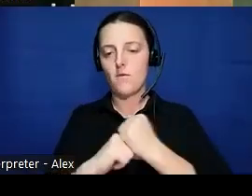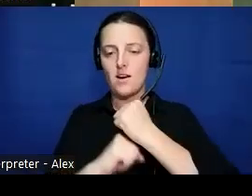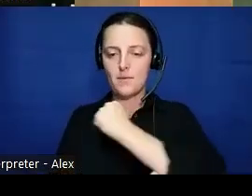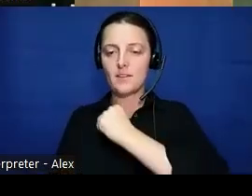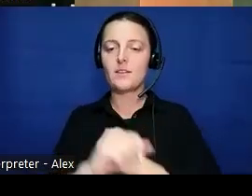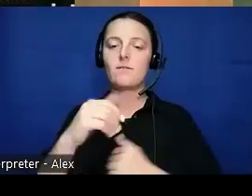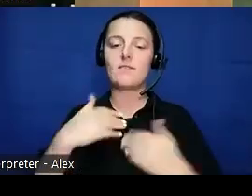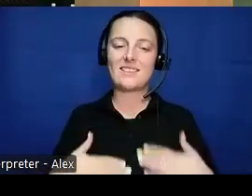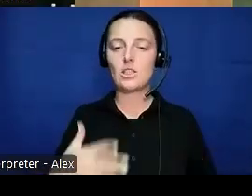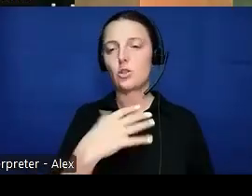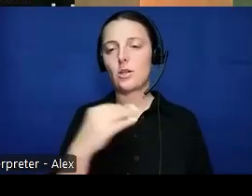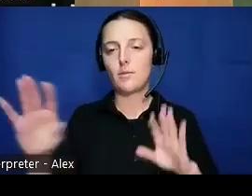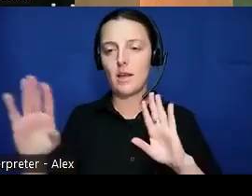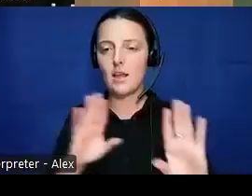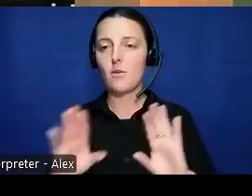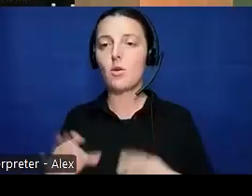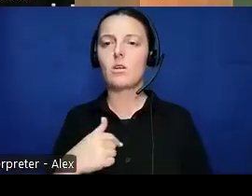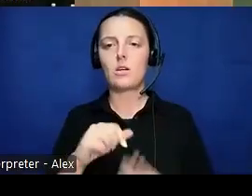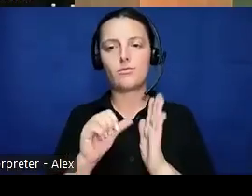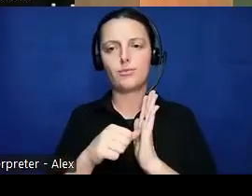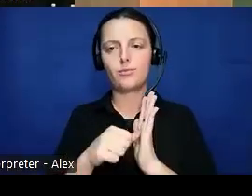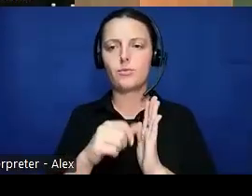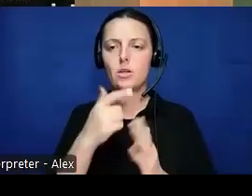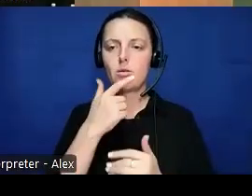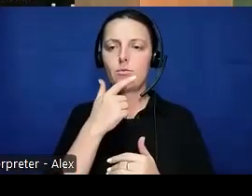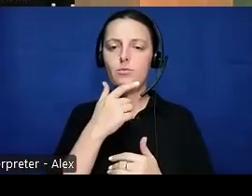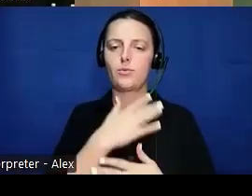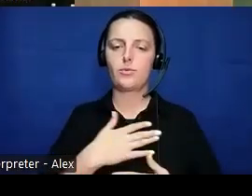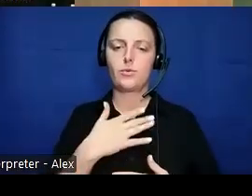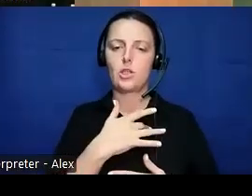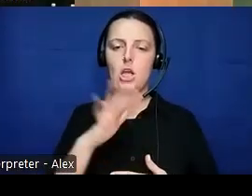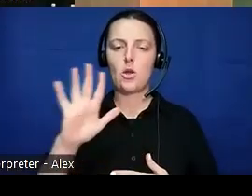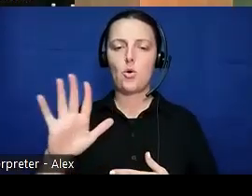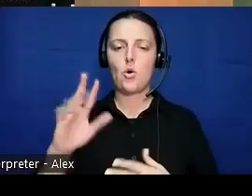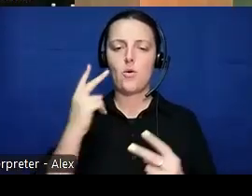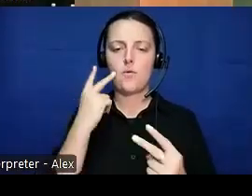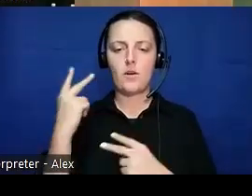especially appreciated your reflections on balance groups, patient preferences in depression care,